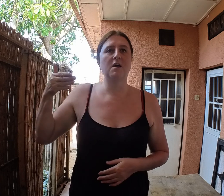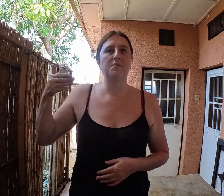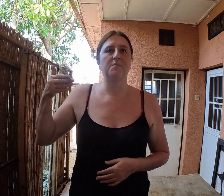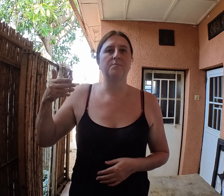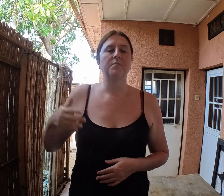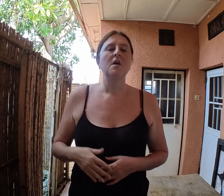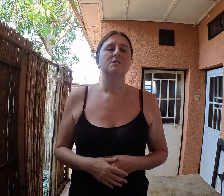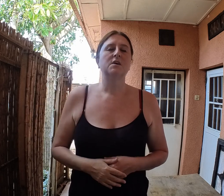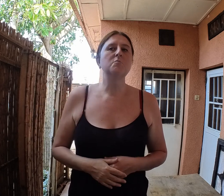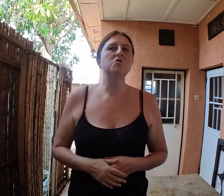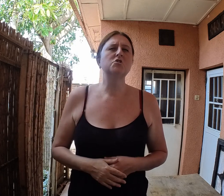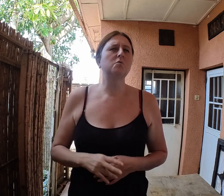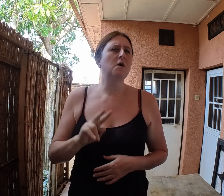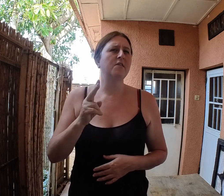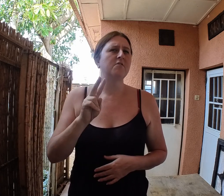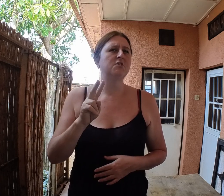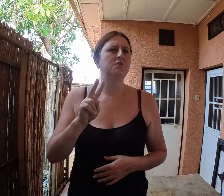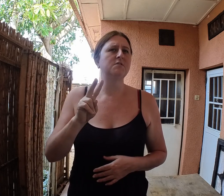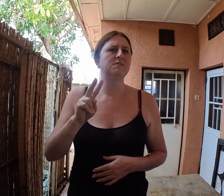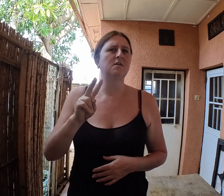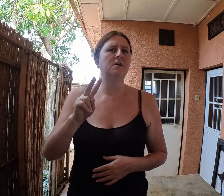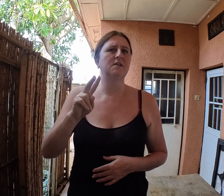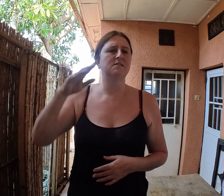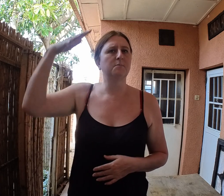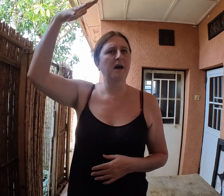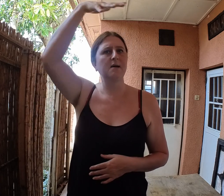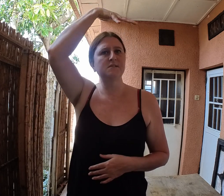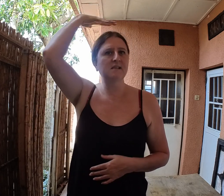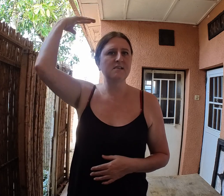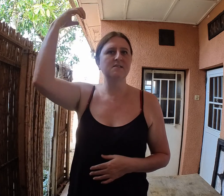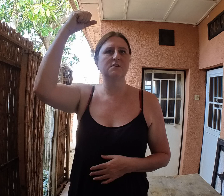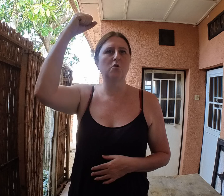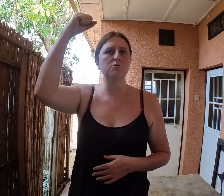Arabian. So, I'm not sure why there are two signs? Perhaps that is an